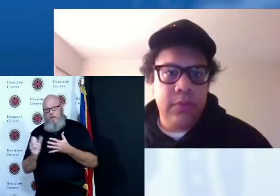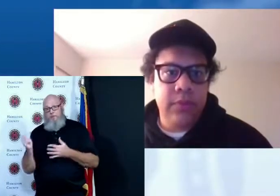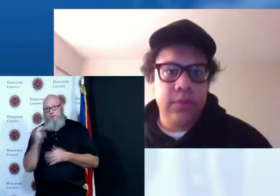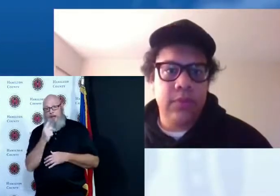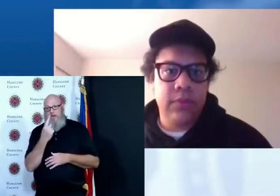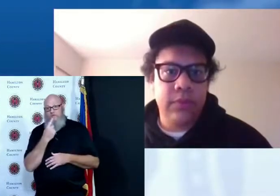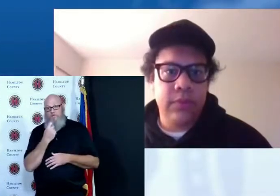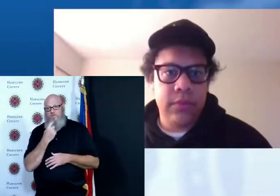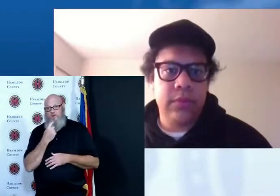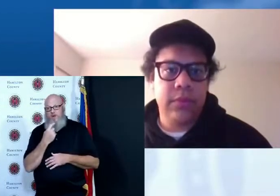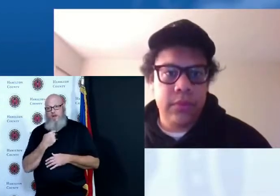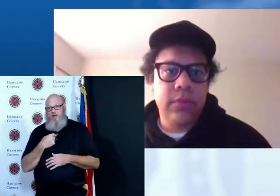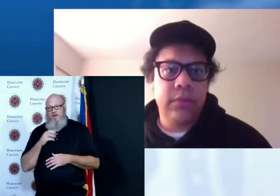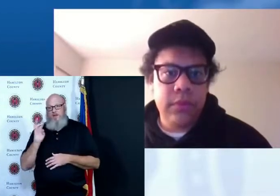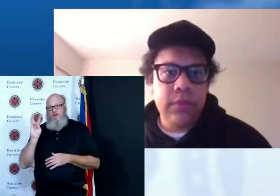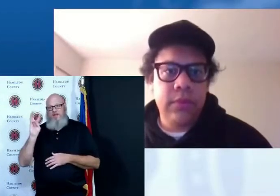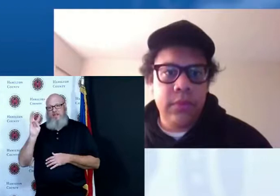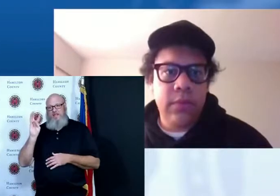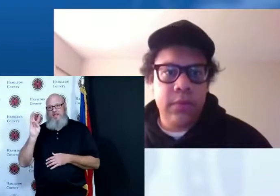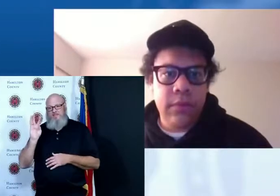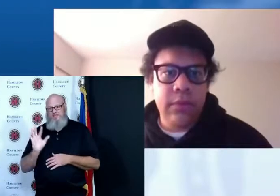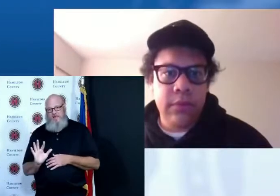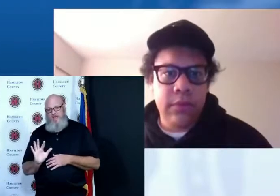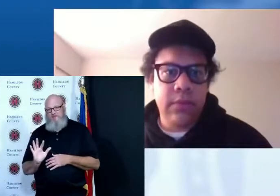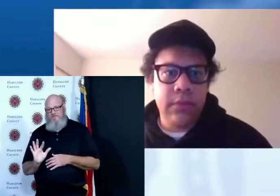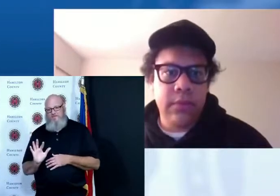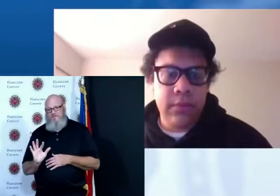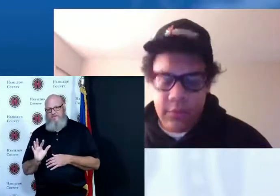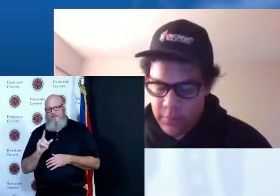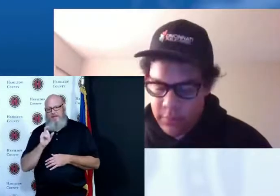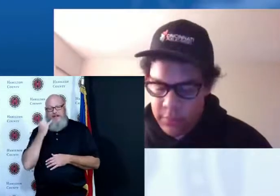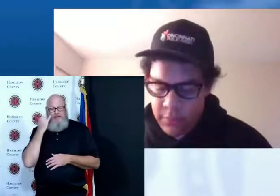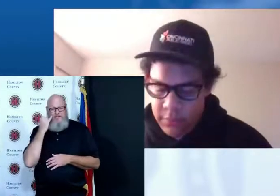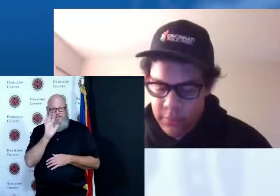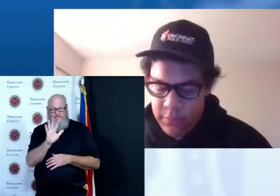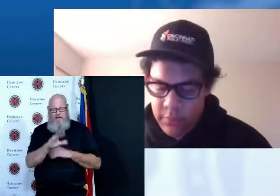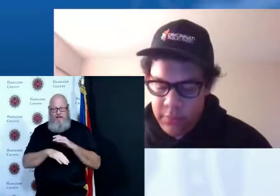gives his update at 2 pm Hamilton County will remain purple we cannot turn backwards yet